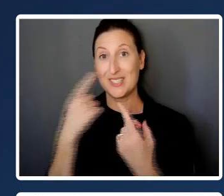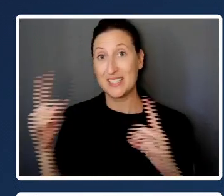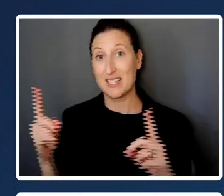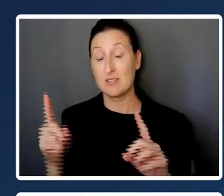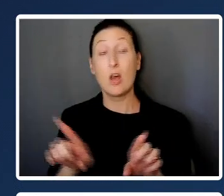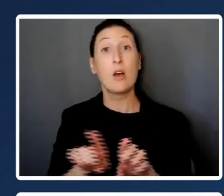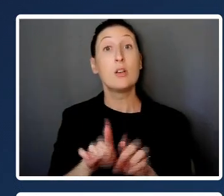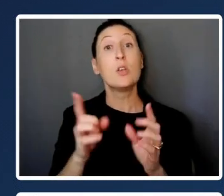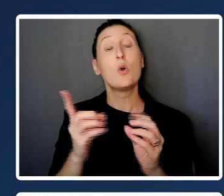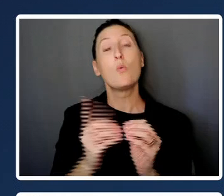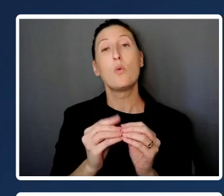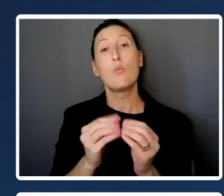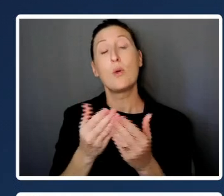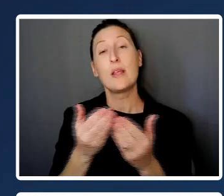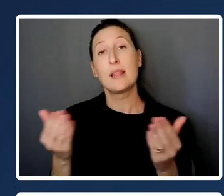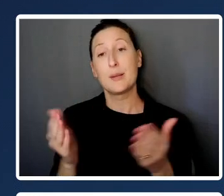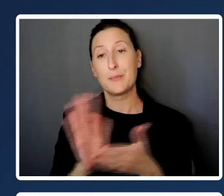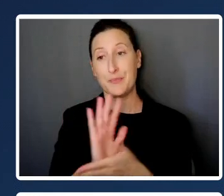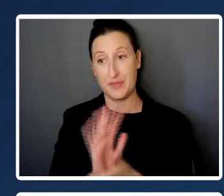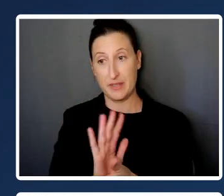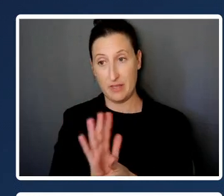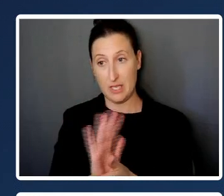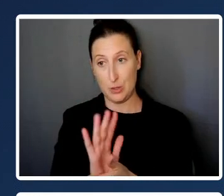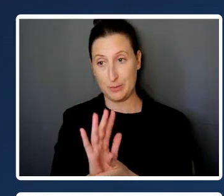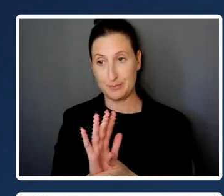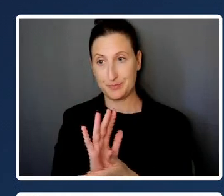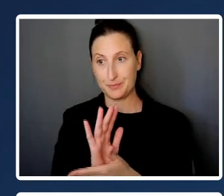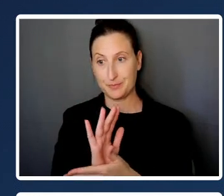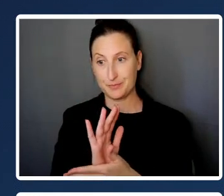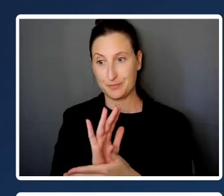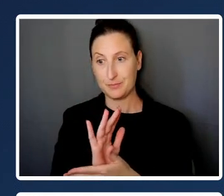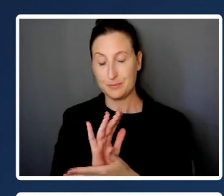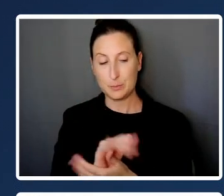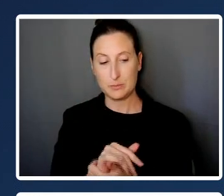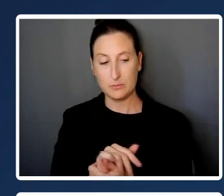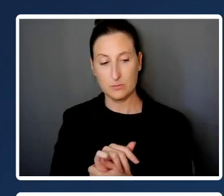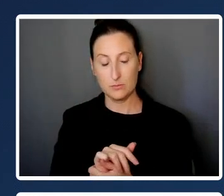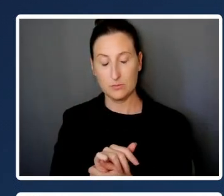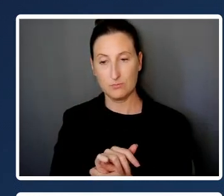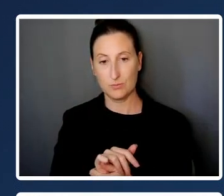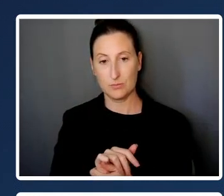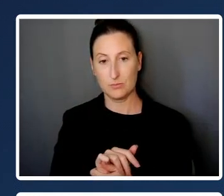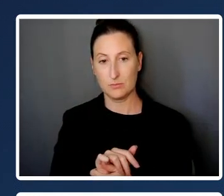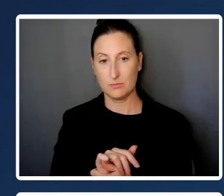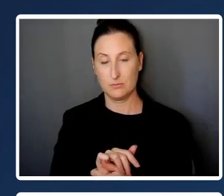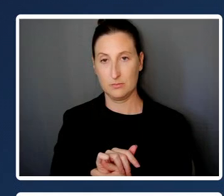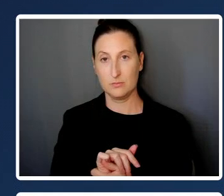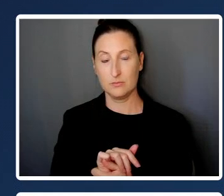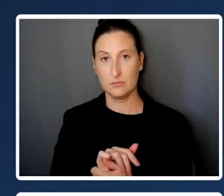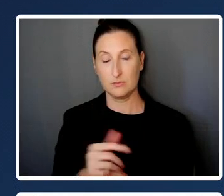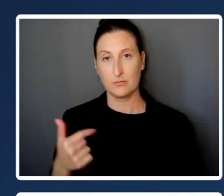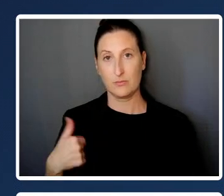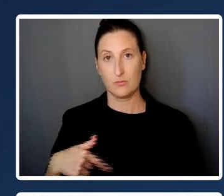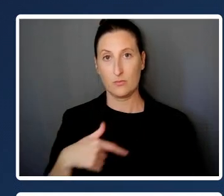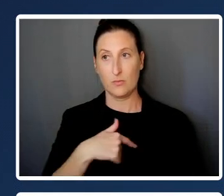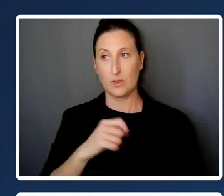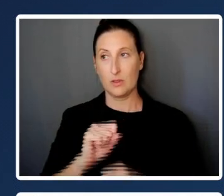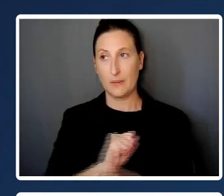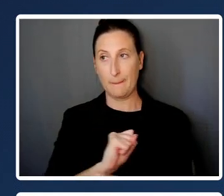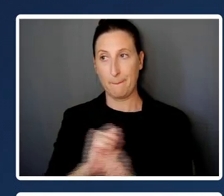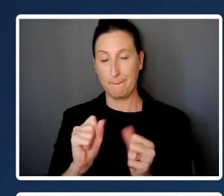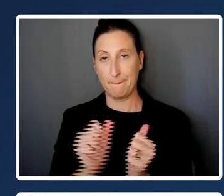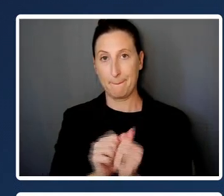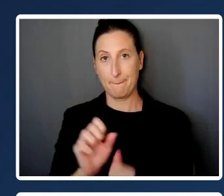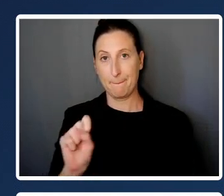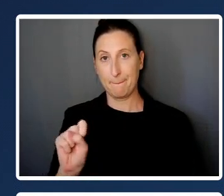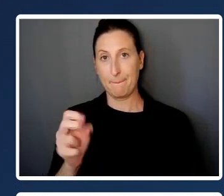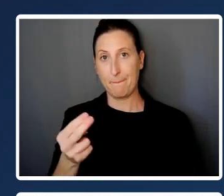the video -- so, we worked with Shannon to actually piece that. That's a whole scale